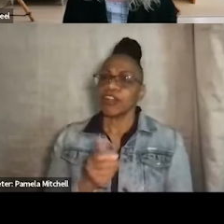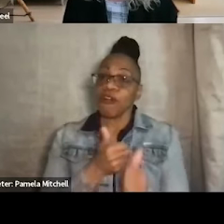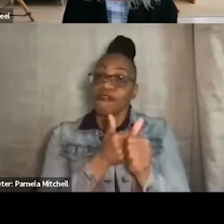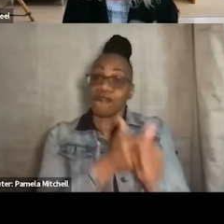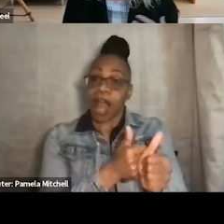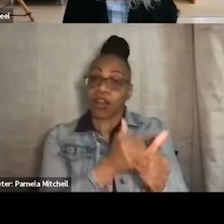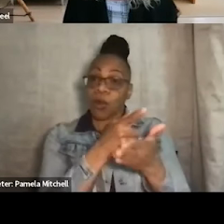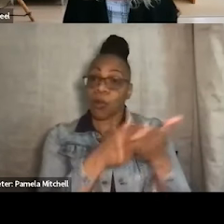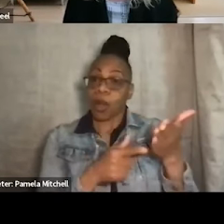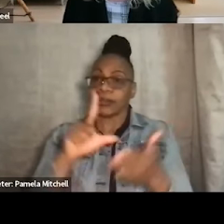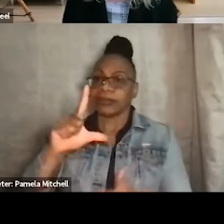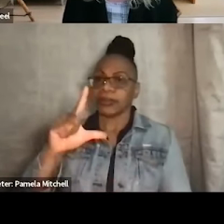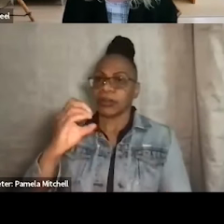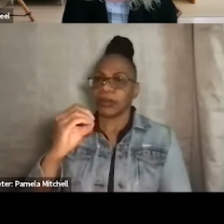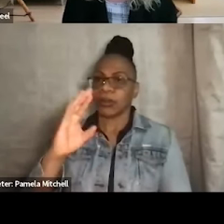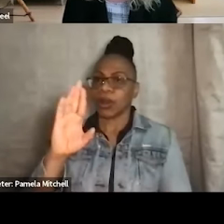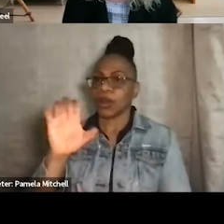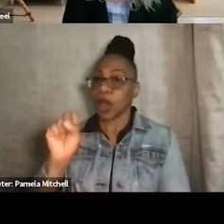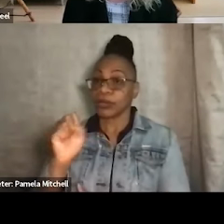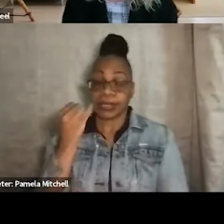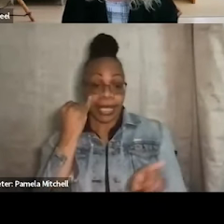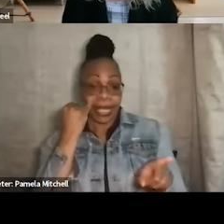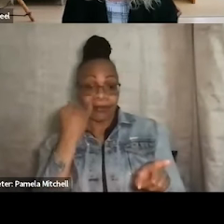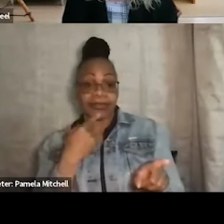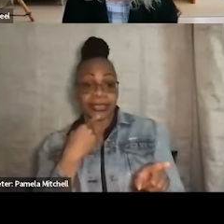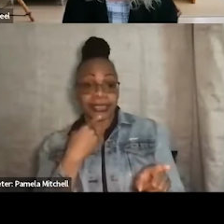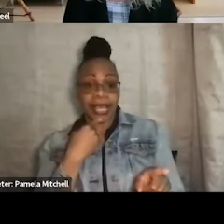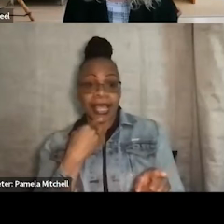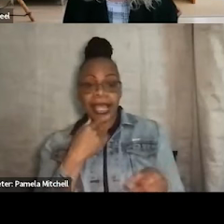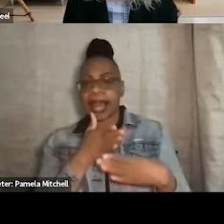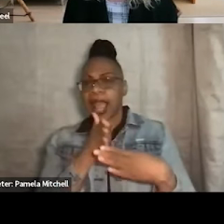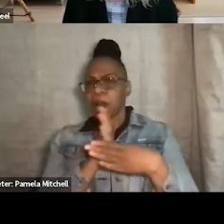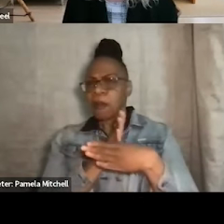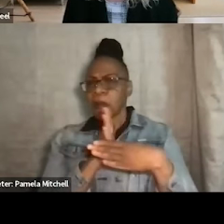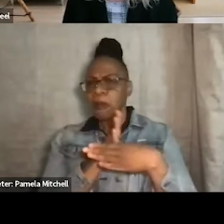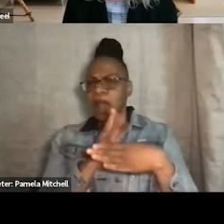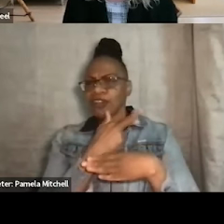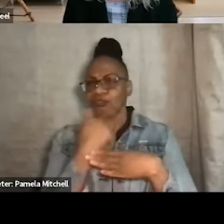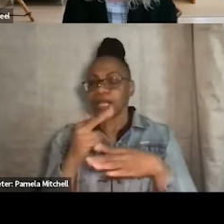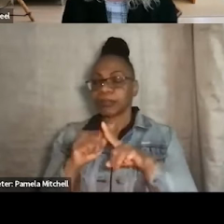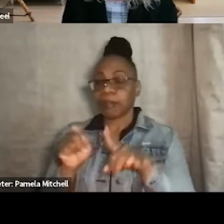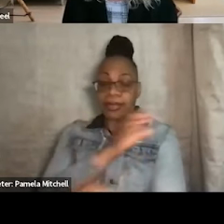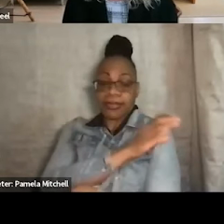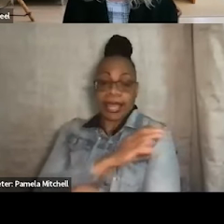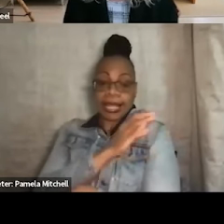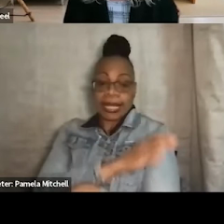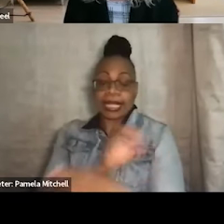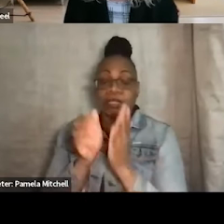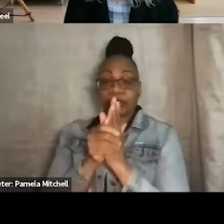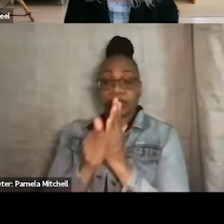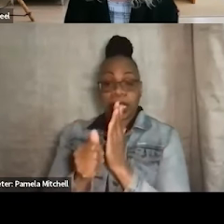So if the LOCUS says the person's at moderate risk, but their clinical skills and their clinical judgment indicates a higher risk,